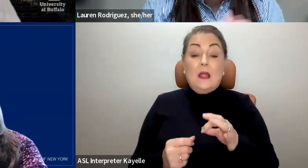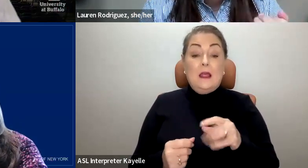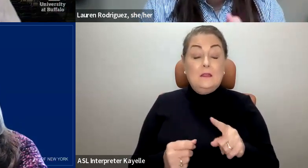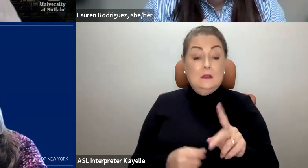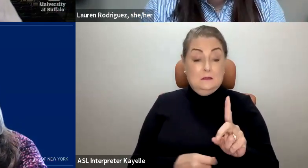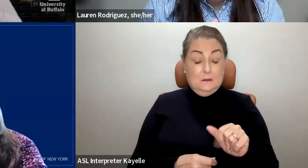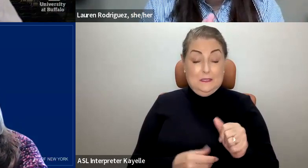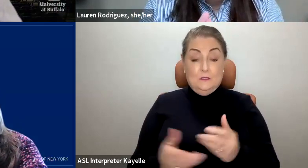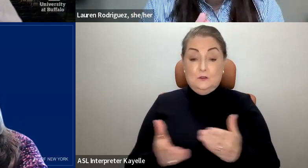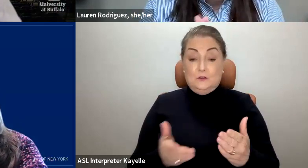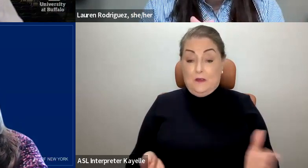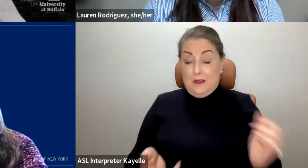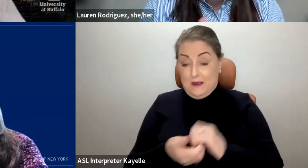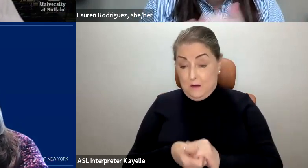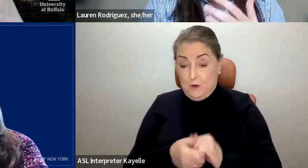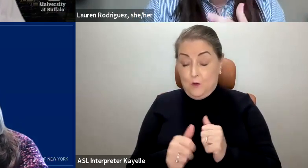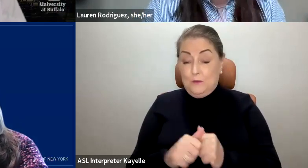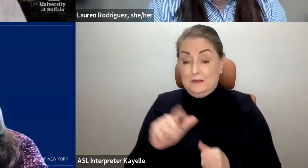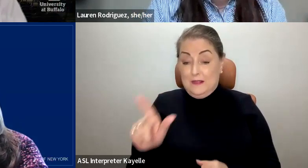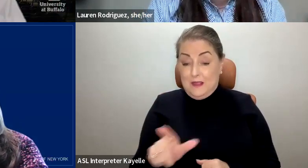collaborating with the library, the library itself in the